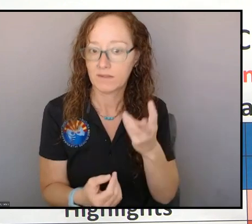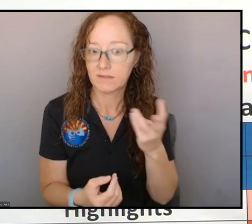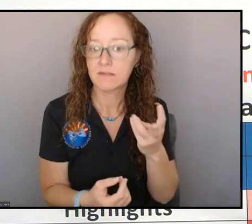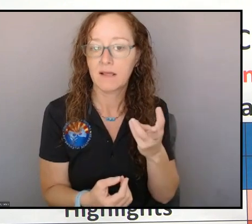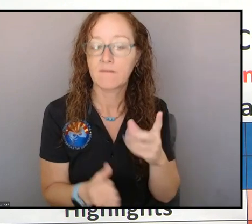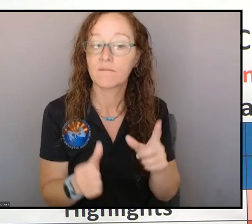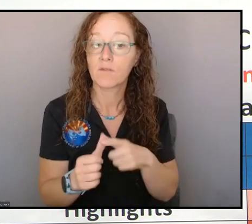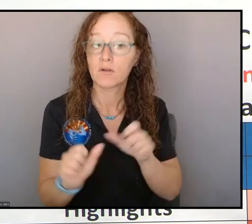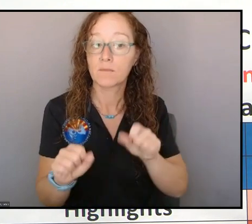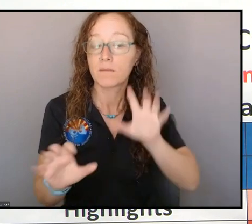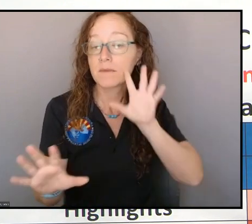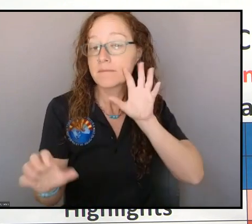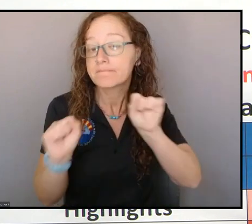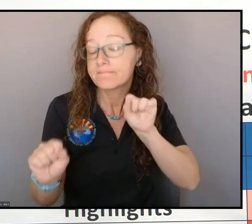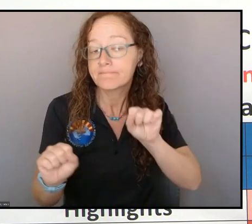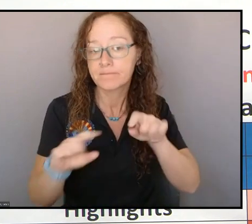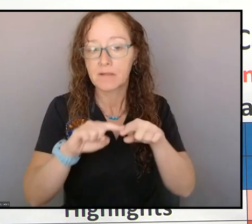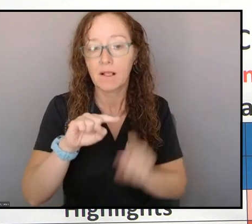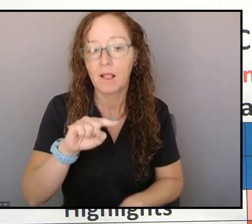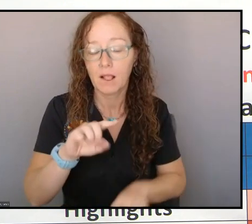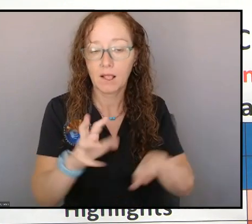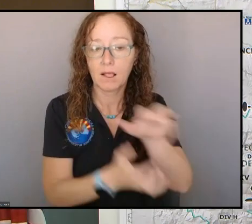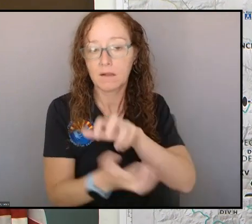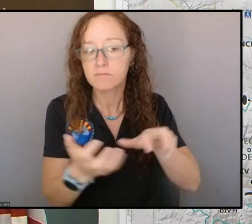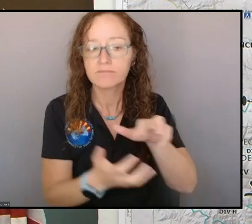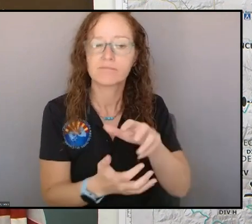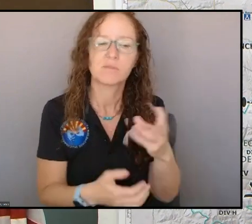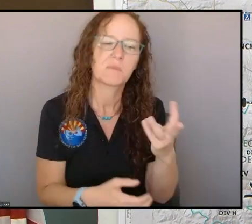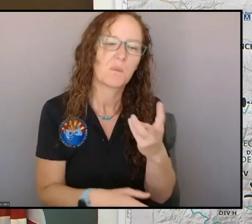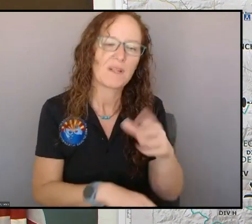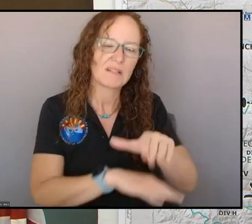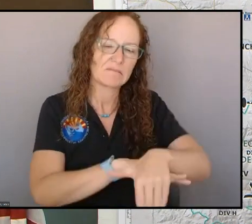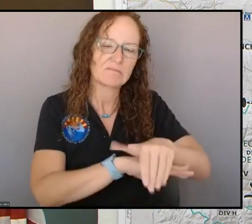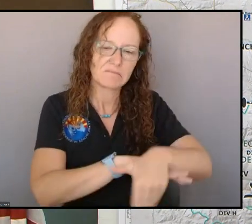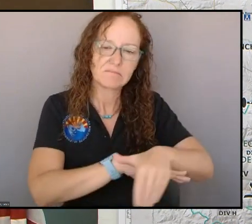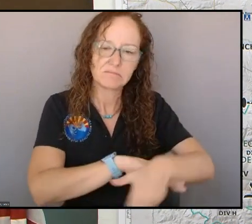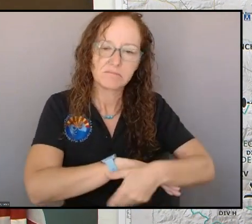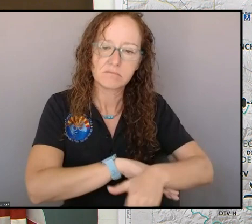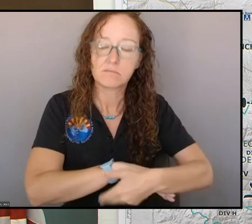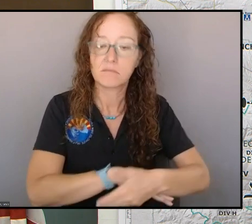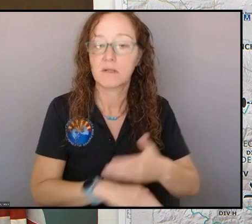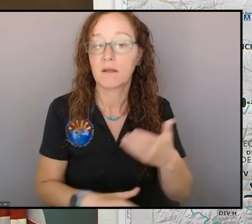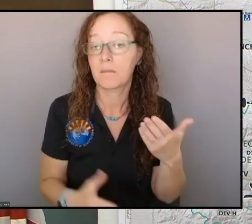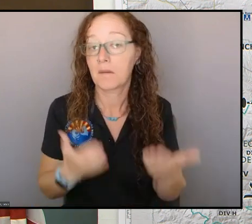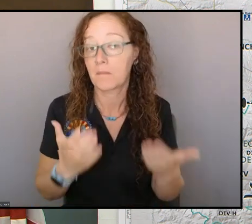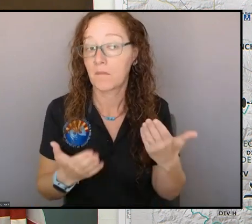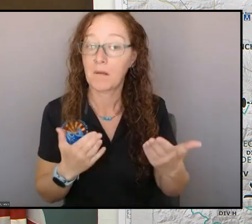probably the best chances, again like I've been saying the past couple days for us here on the fire are going to be Thursday